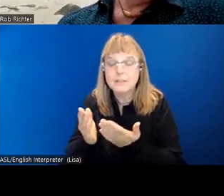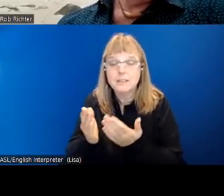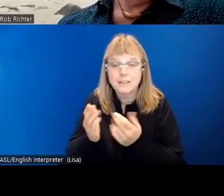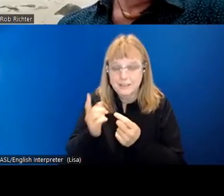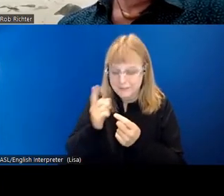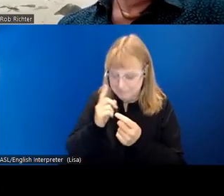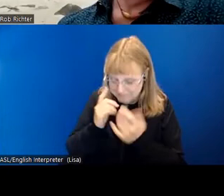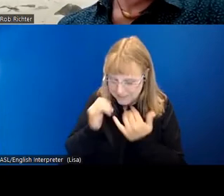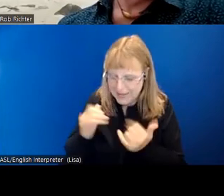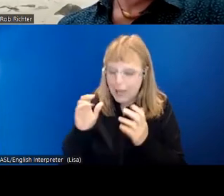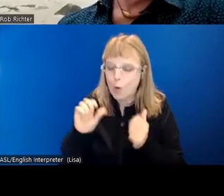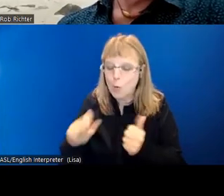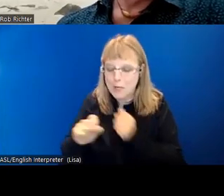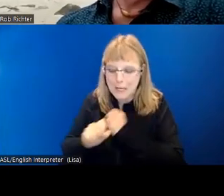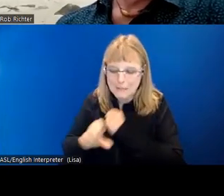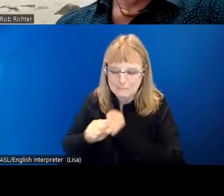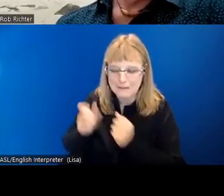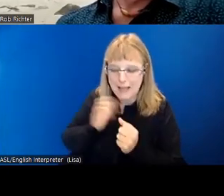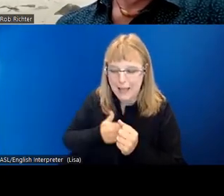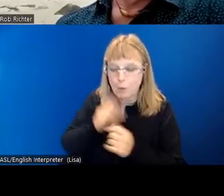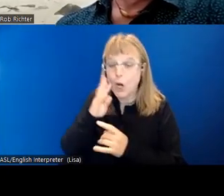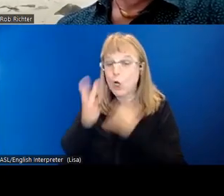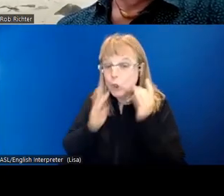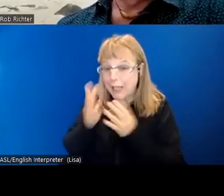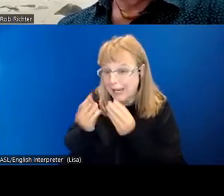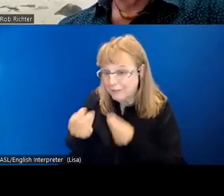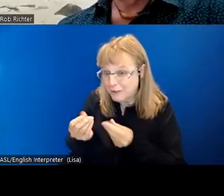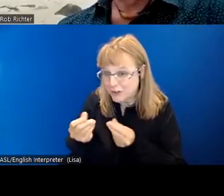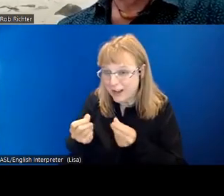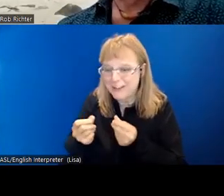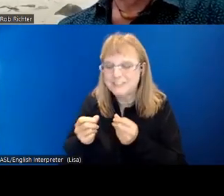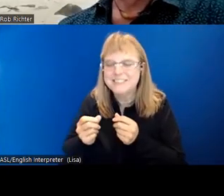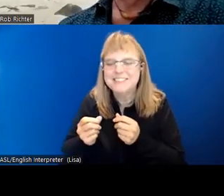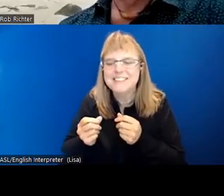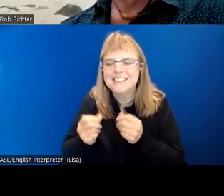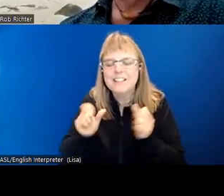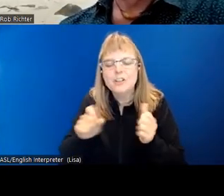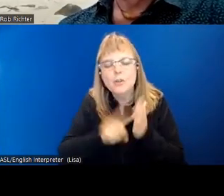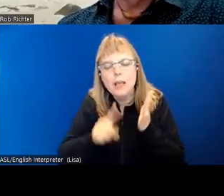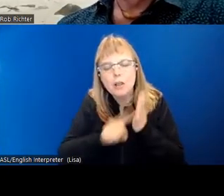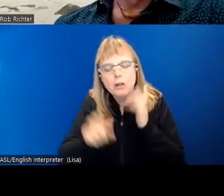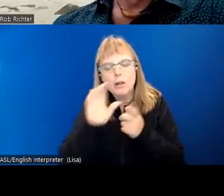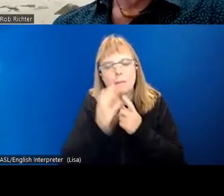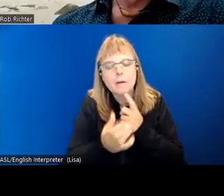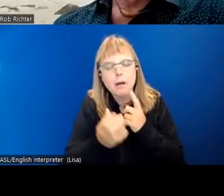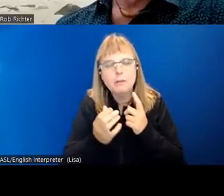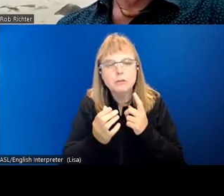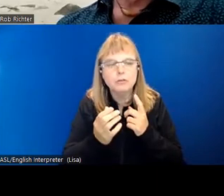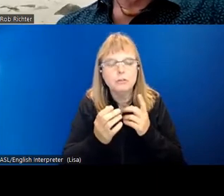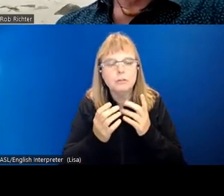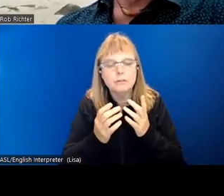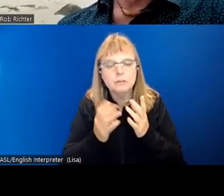which also gives you the opportunity to look up cultural organizations in New England and learn more about their work.